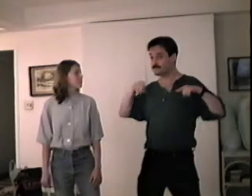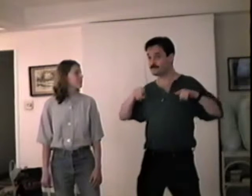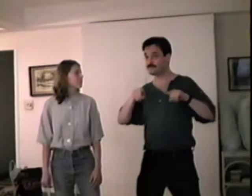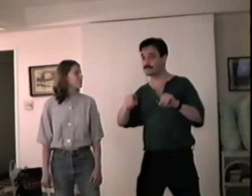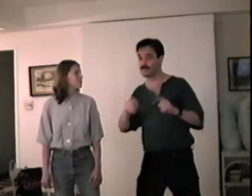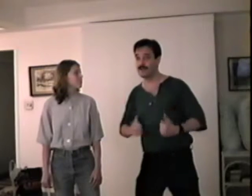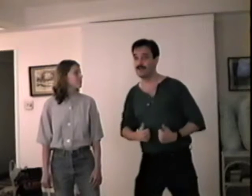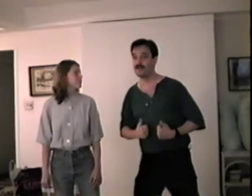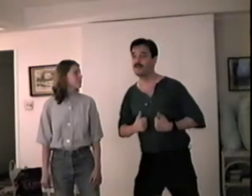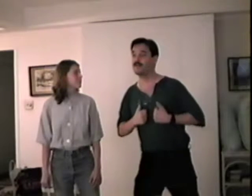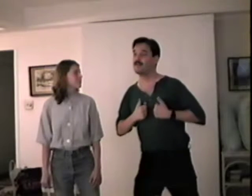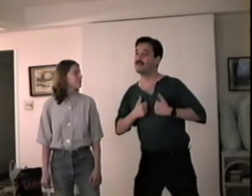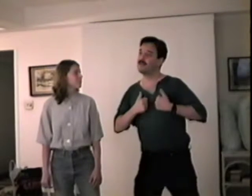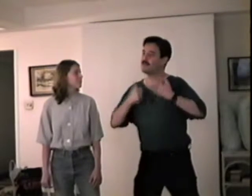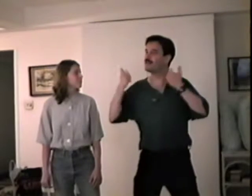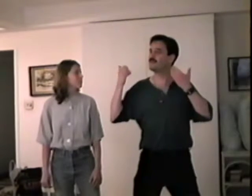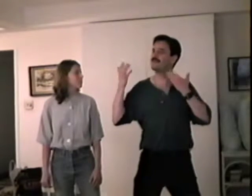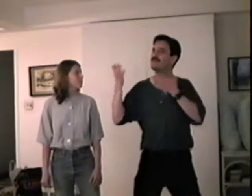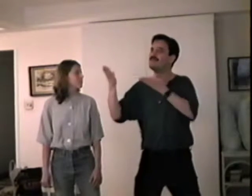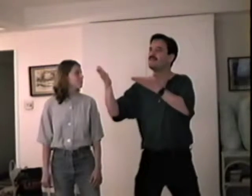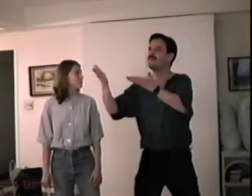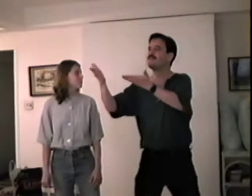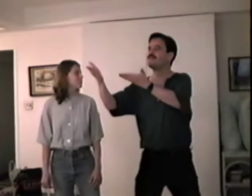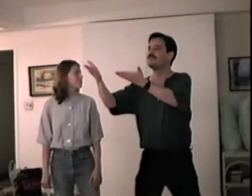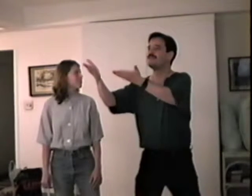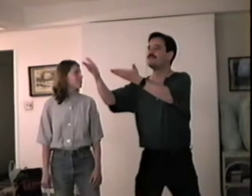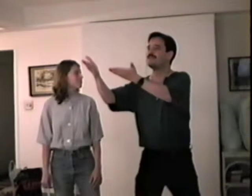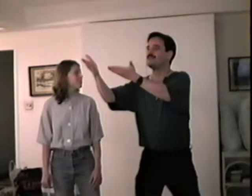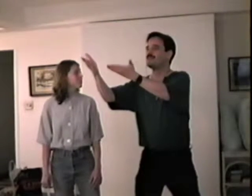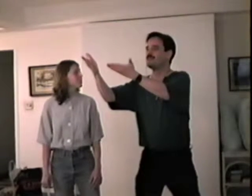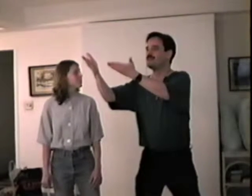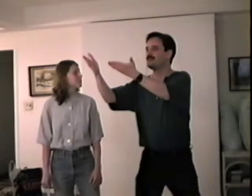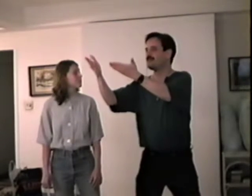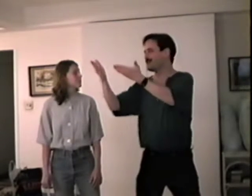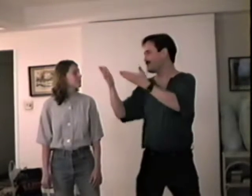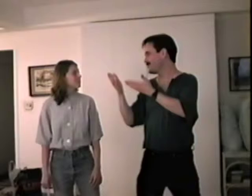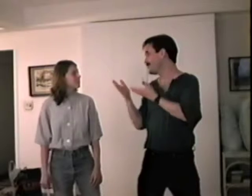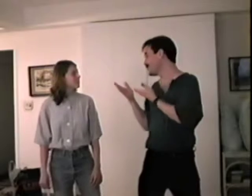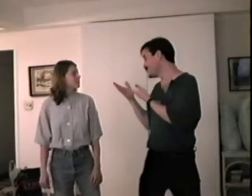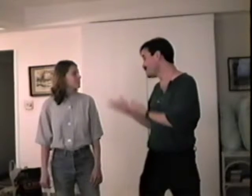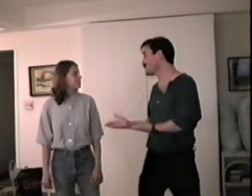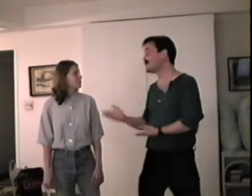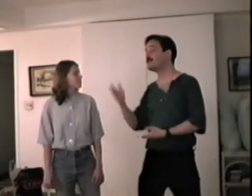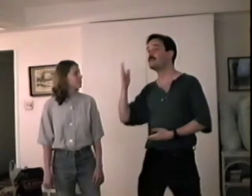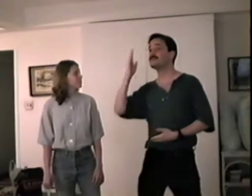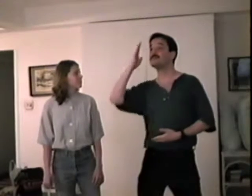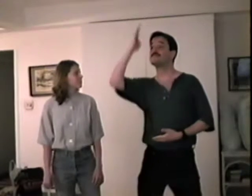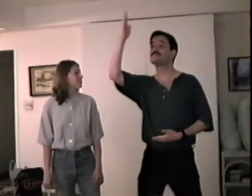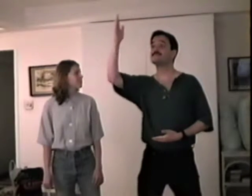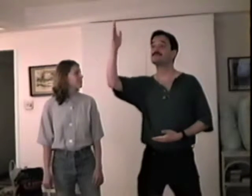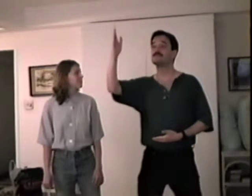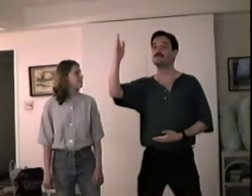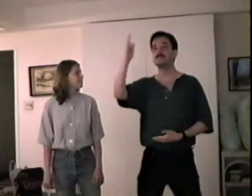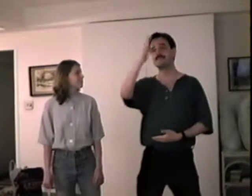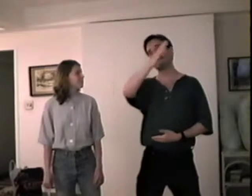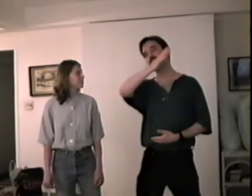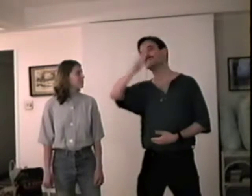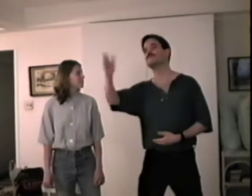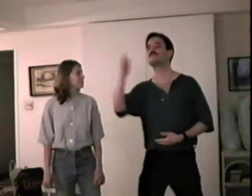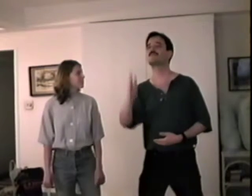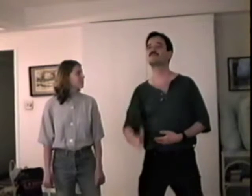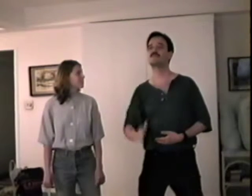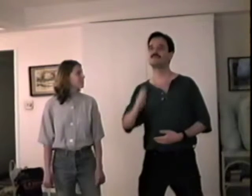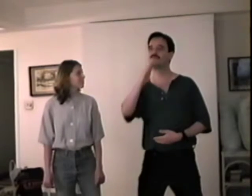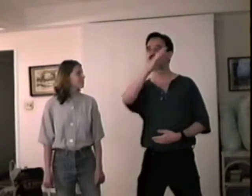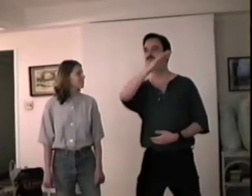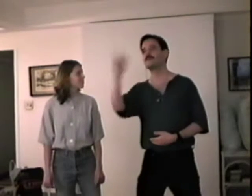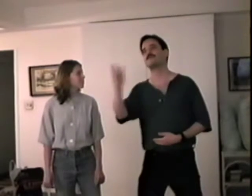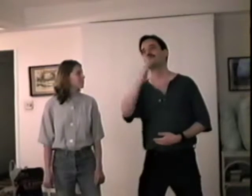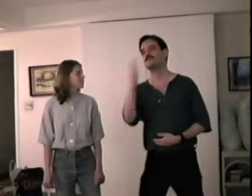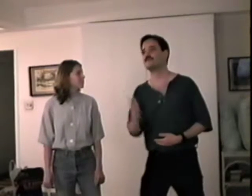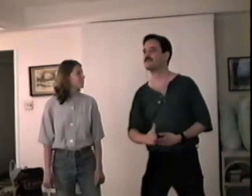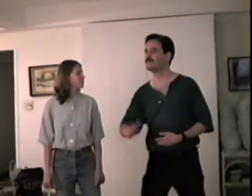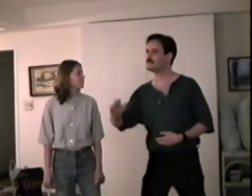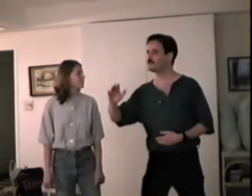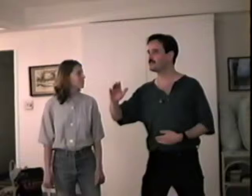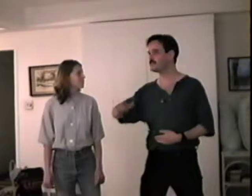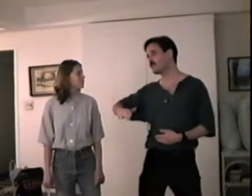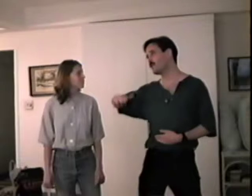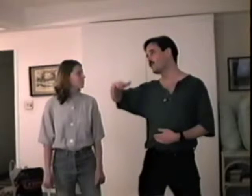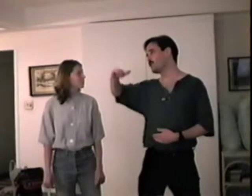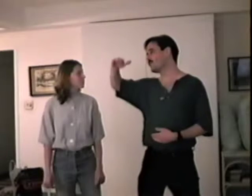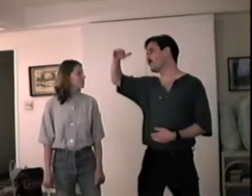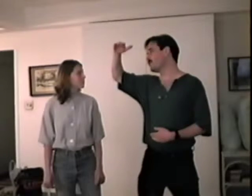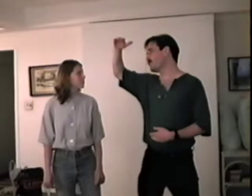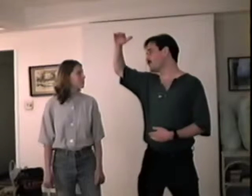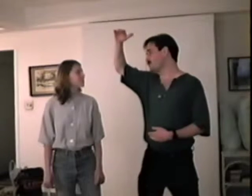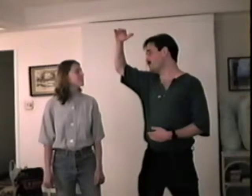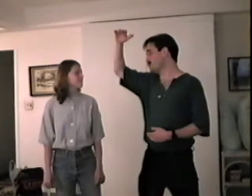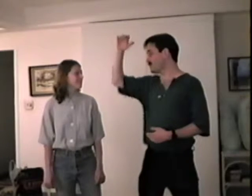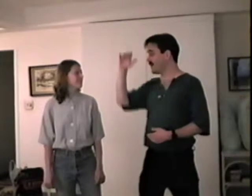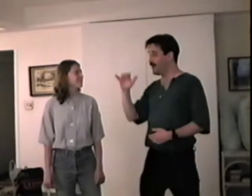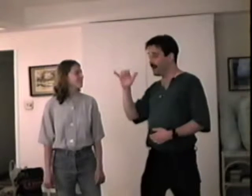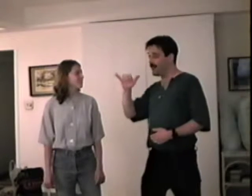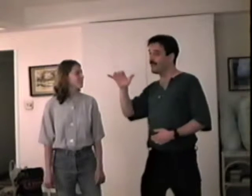For once you have found your way there, You can never, never grow old.